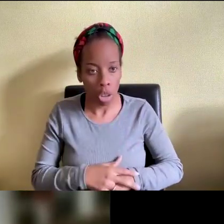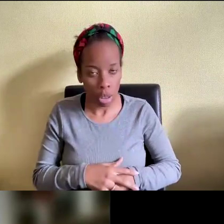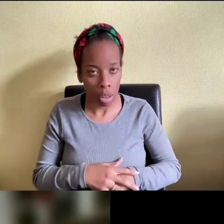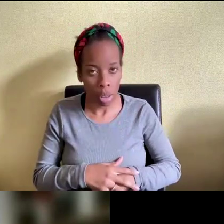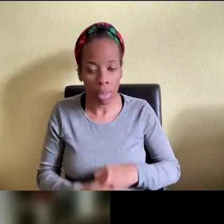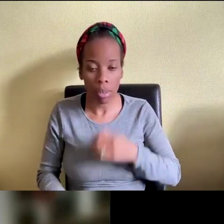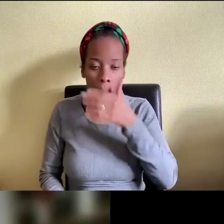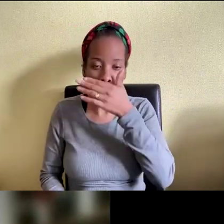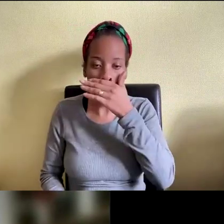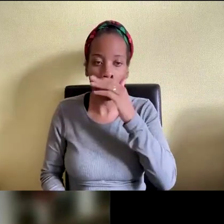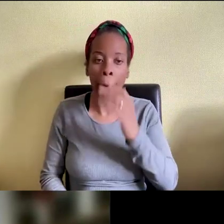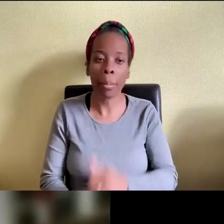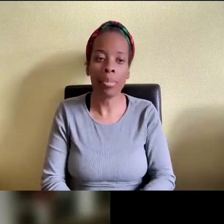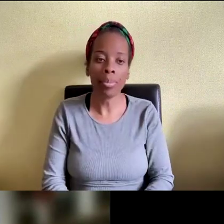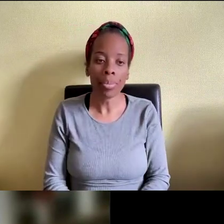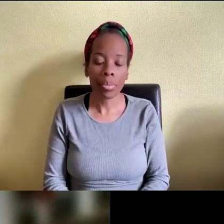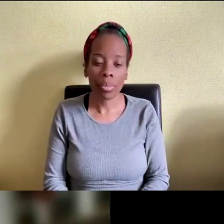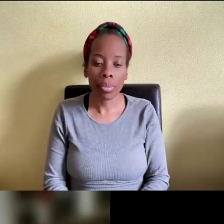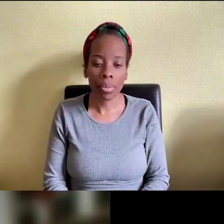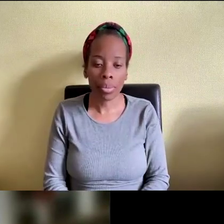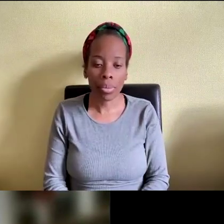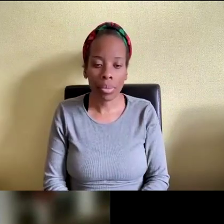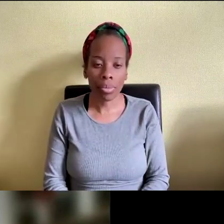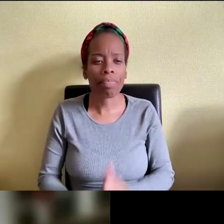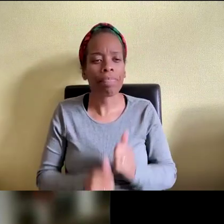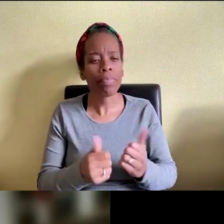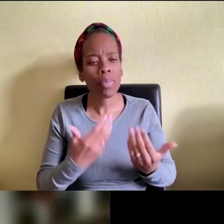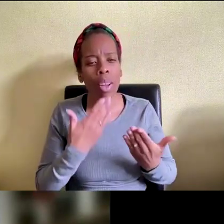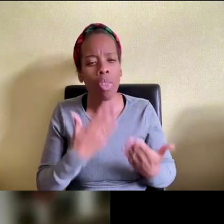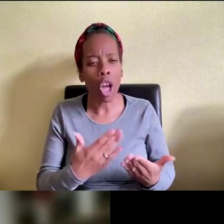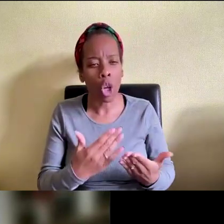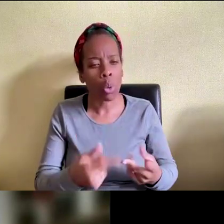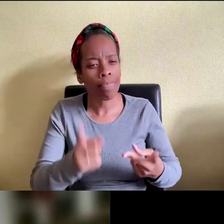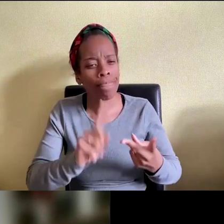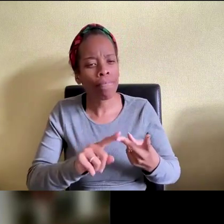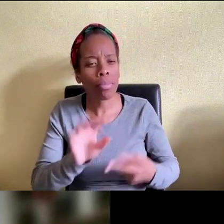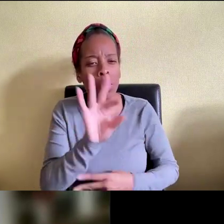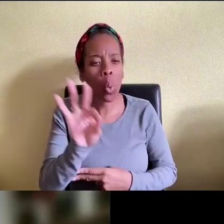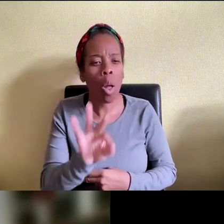Amelia: Thank you. That's really helpful. Another question that's come in is regarding accessible student